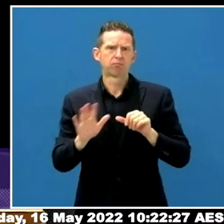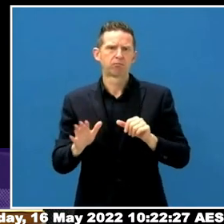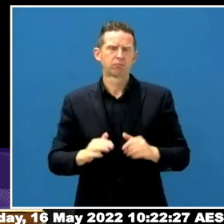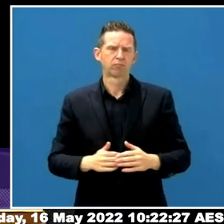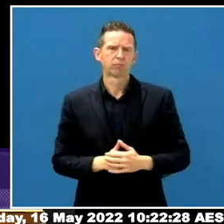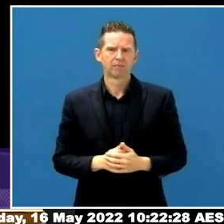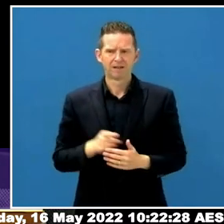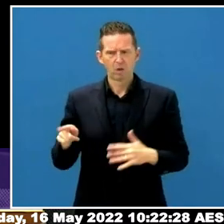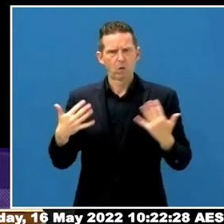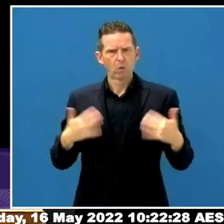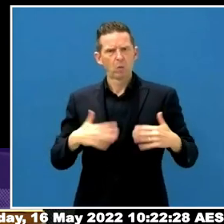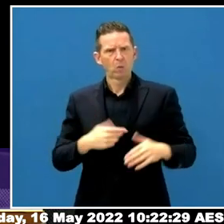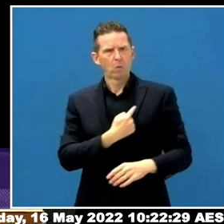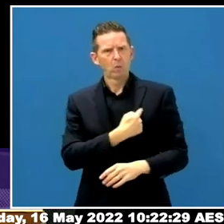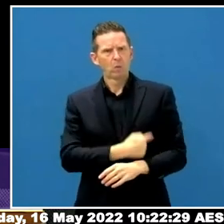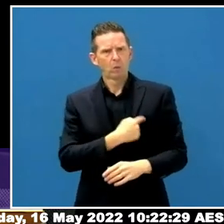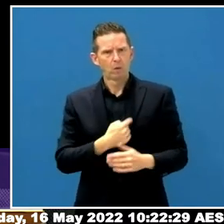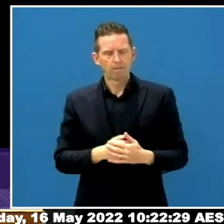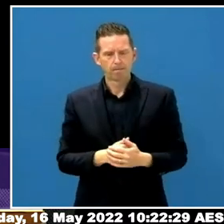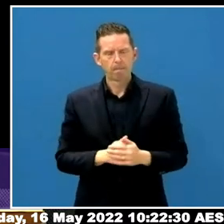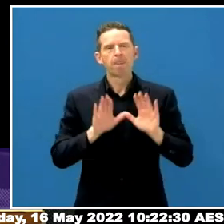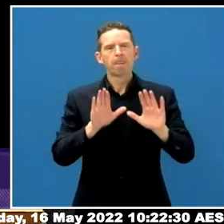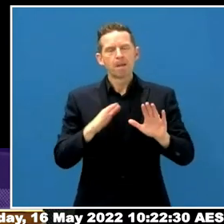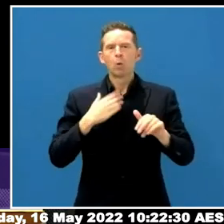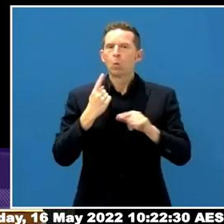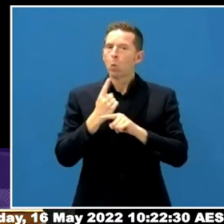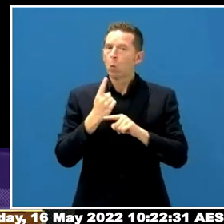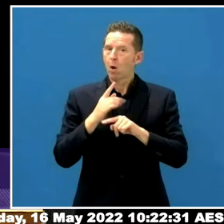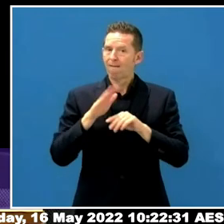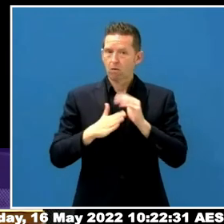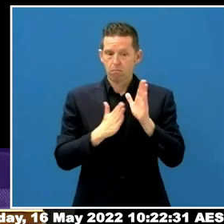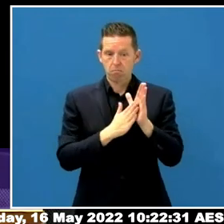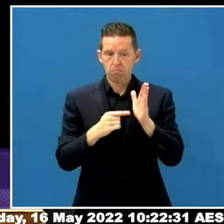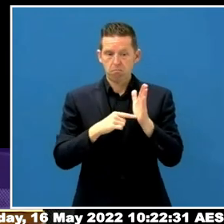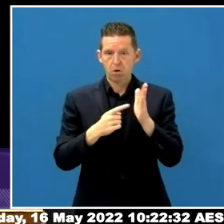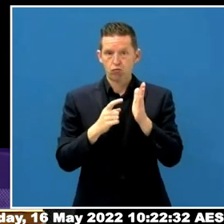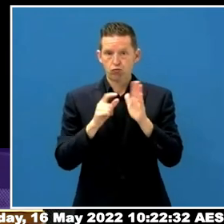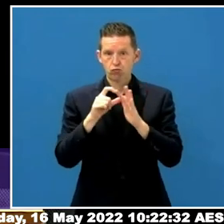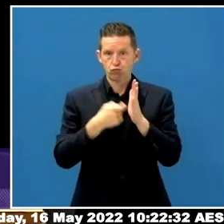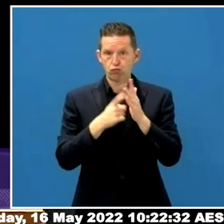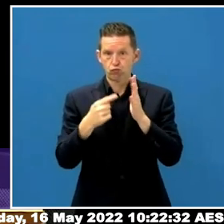Can I now deal with the Mount Druitt program and the abuse by a worker called Daniel